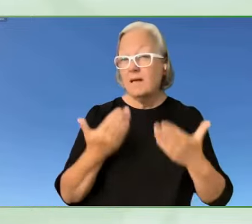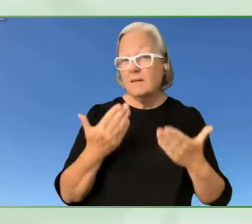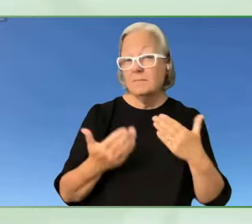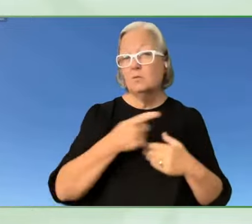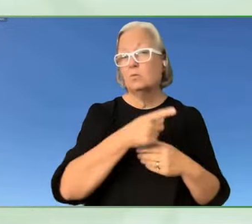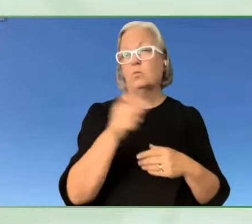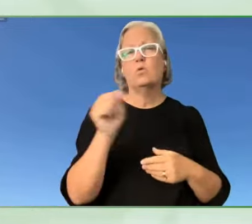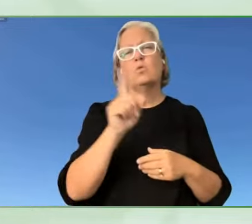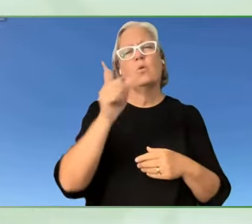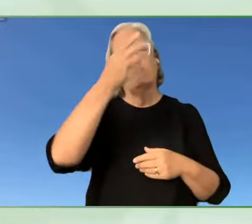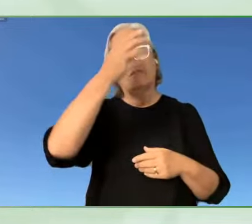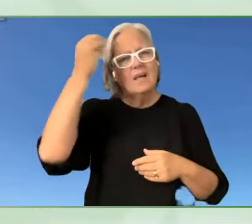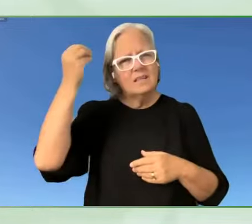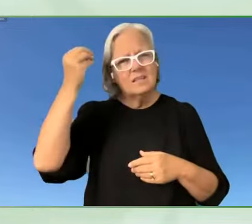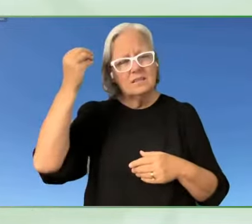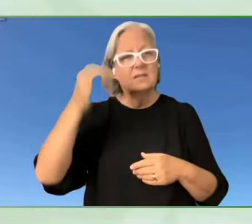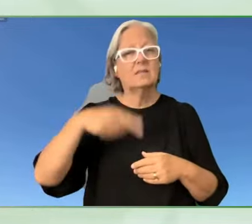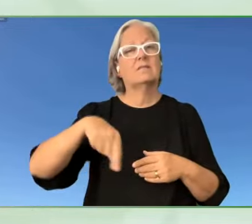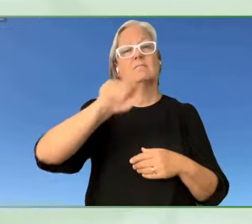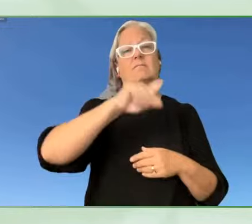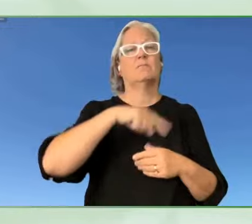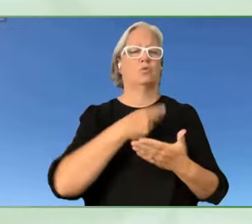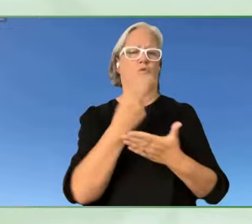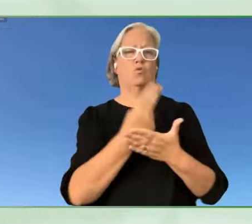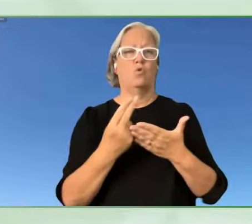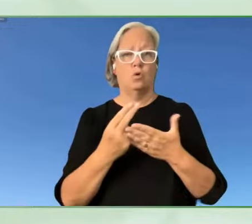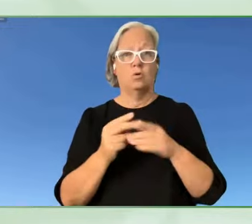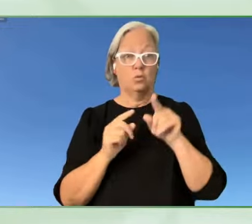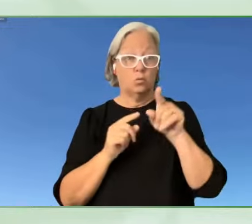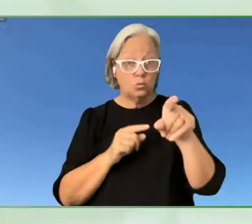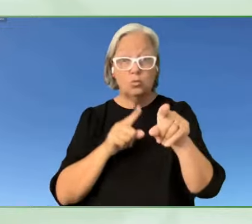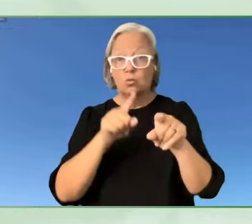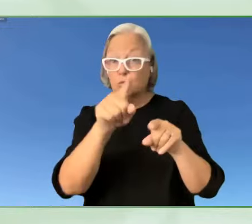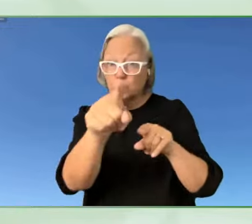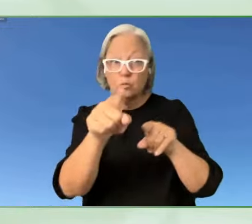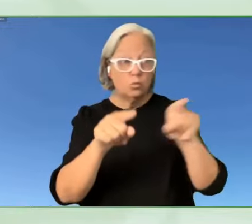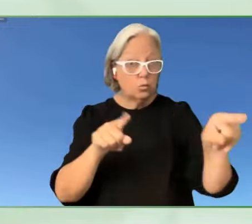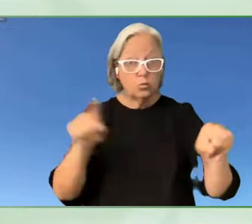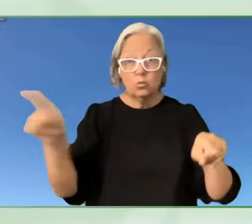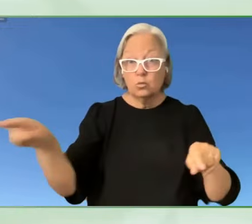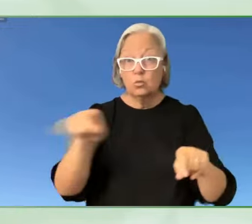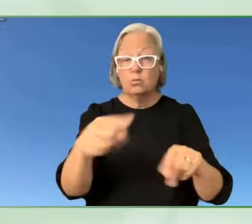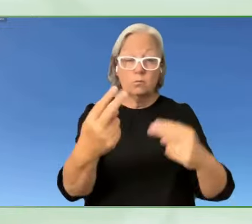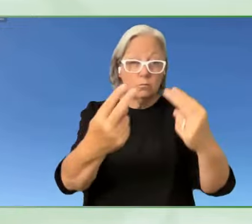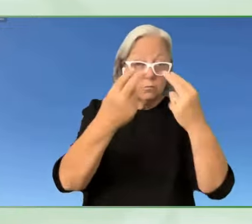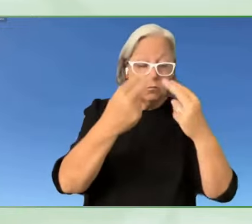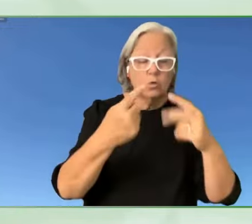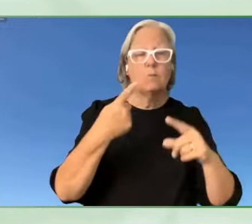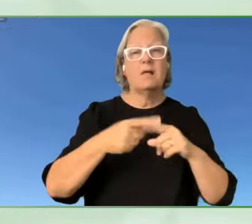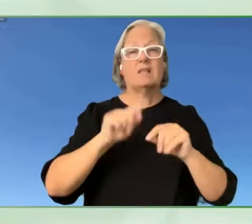habits in children. These are all tools which are available. You can actually go and download and get it, and it is all provided in terms of accessibility.